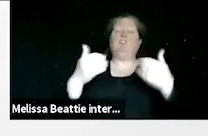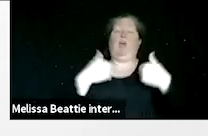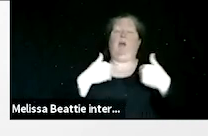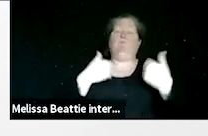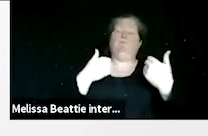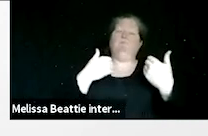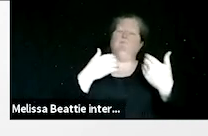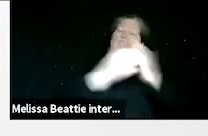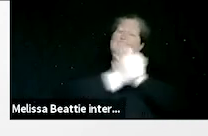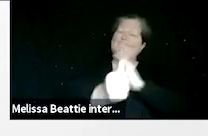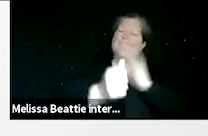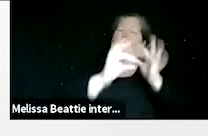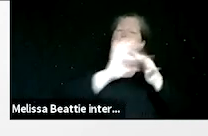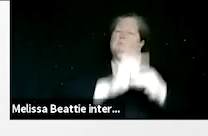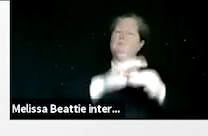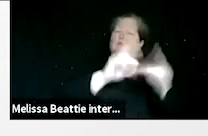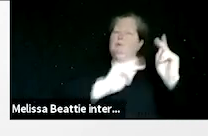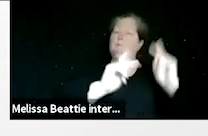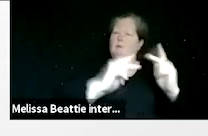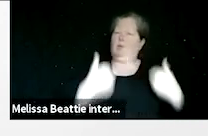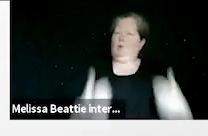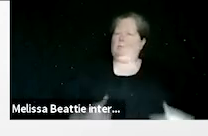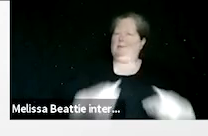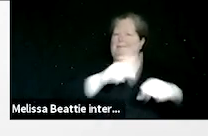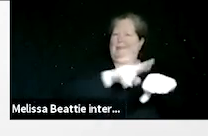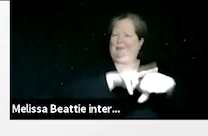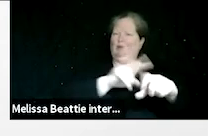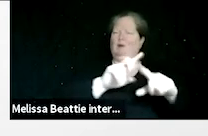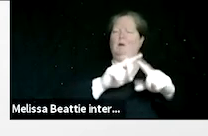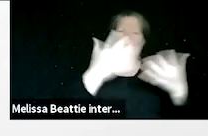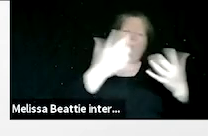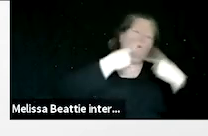Ben Woelk: works and what doesn't work. But in general, as you well know, in the industry. Those